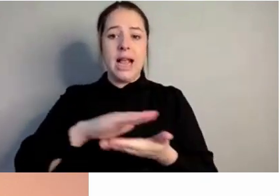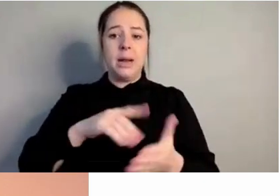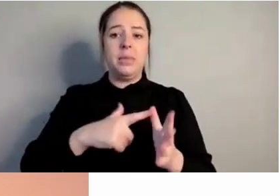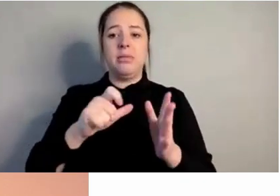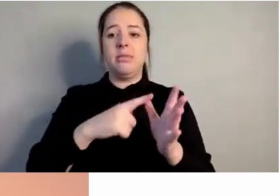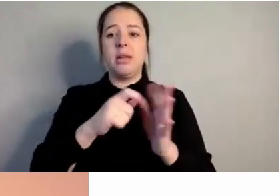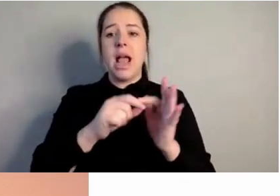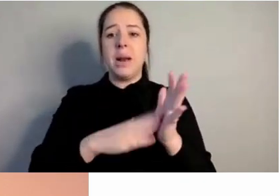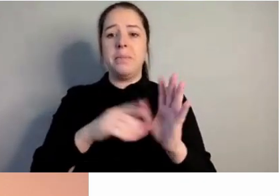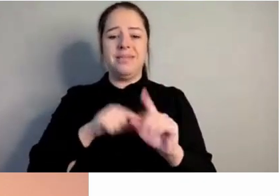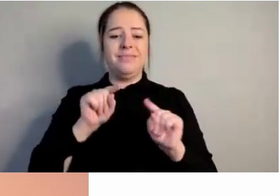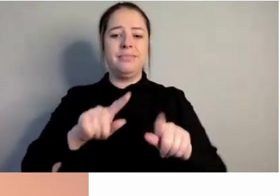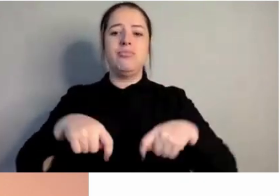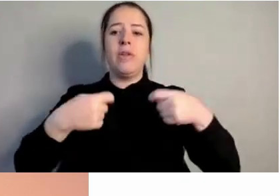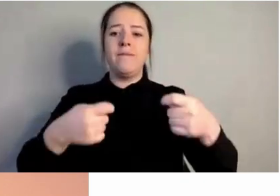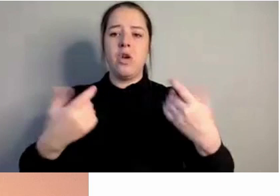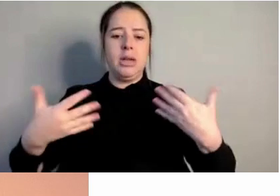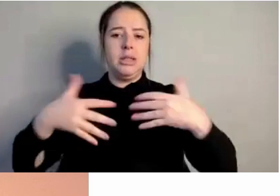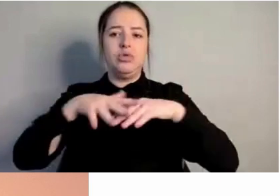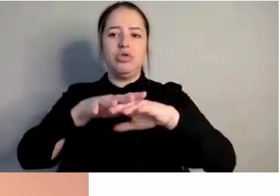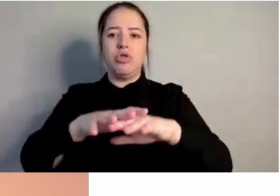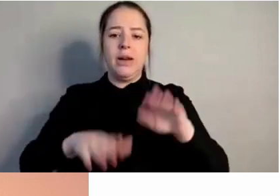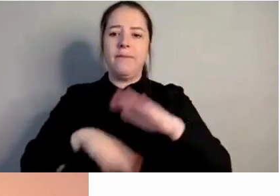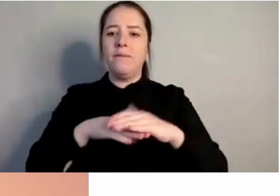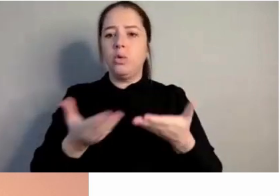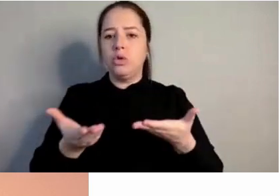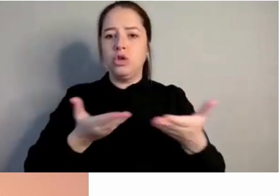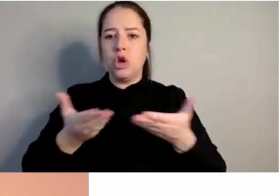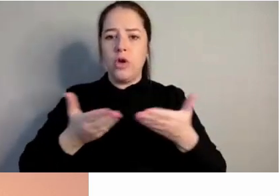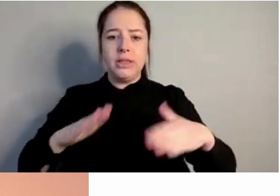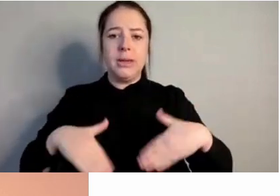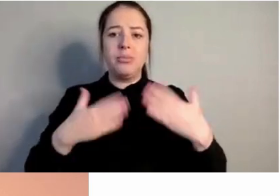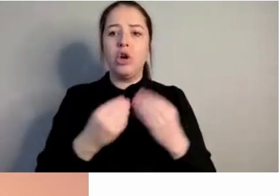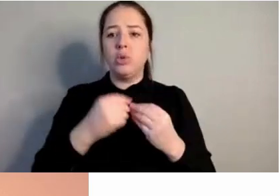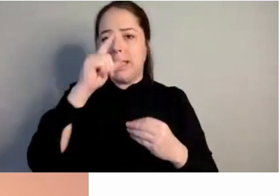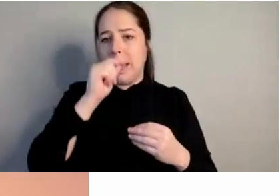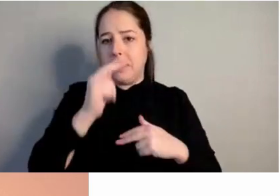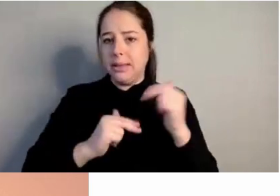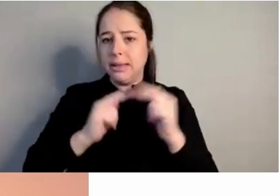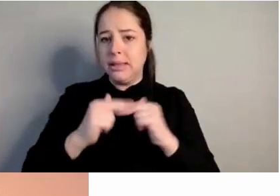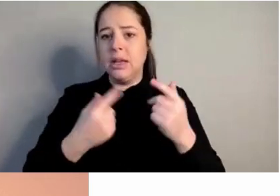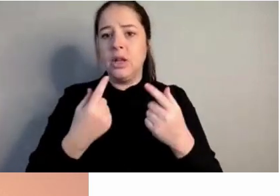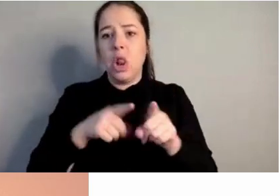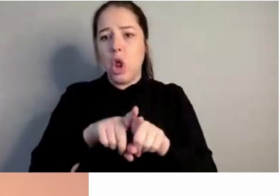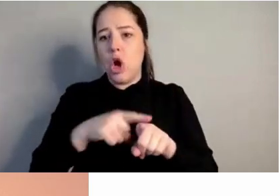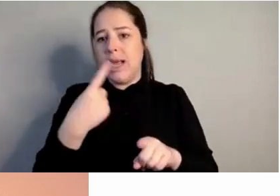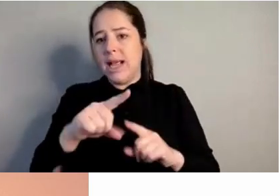The academy provides an integrated whole of service approach to capability development, learning and development across the APS.